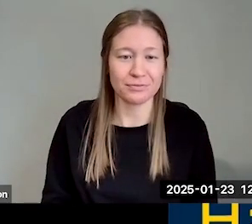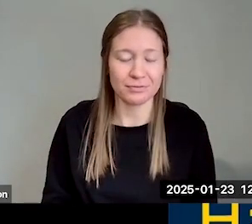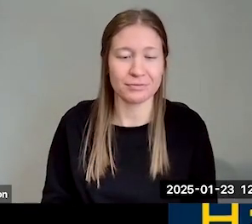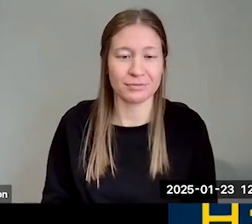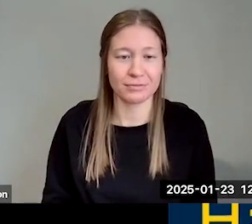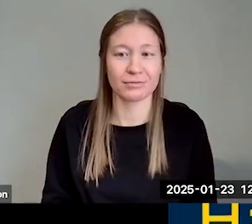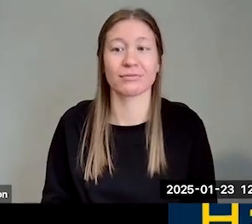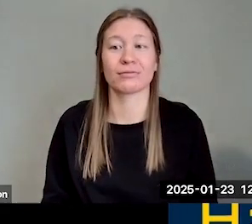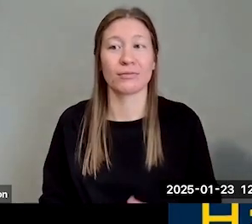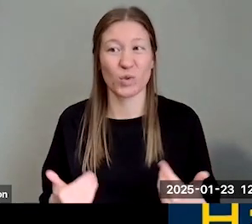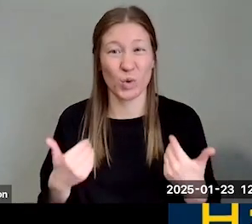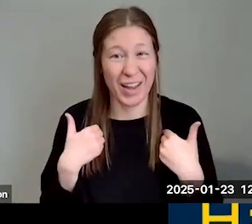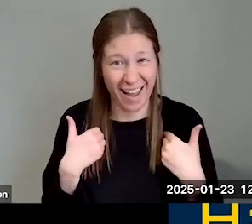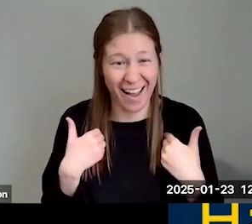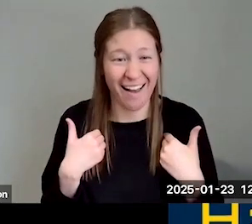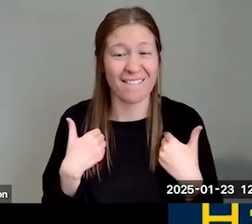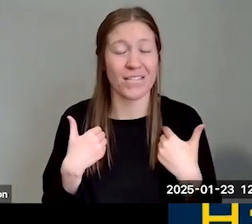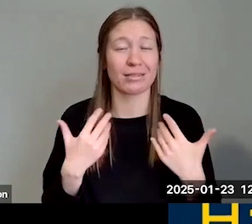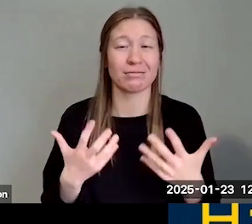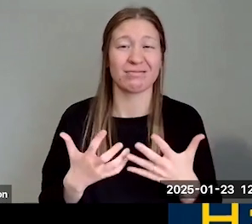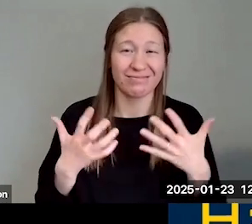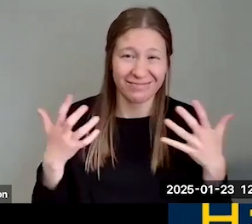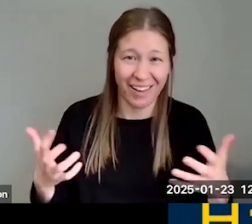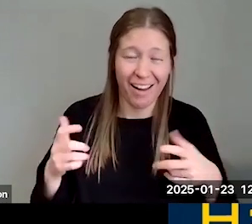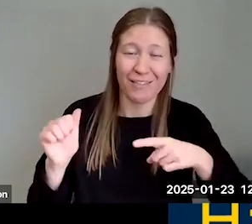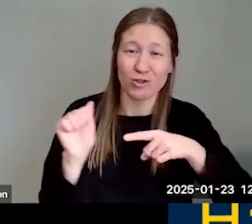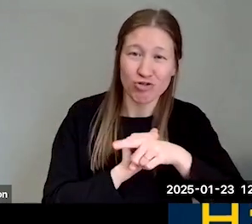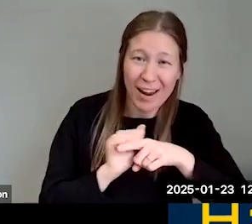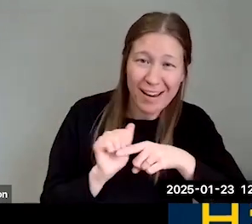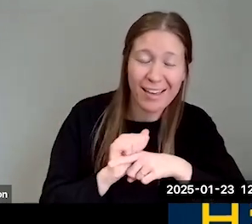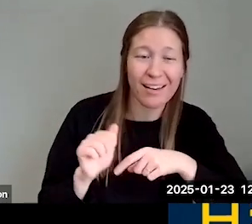a significant amount of training and upcoming events.